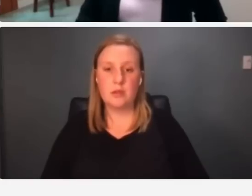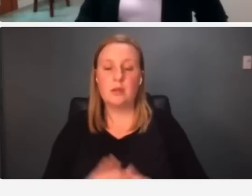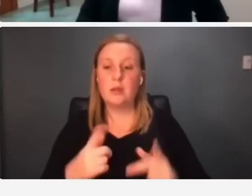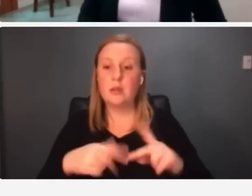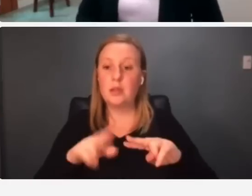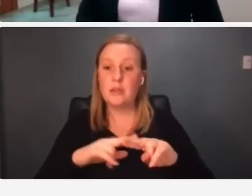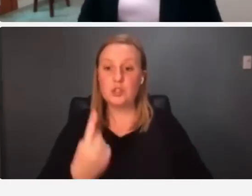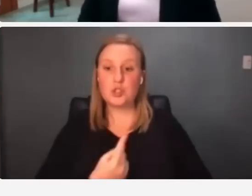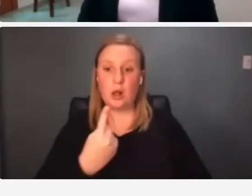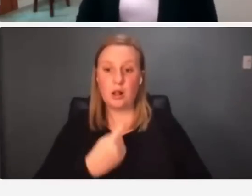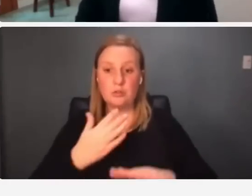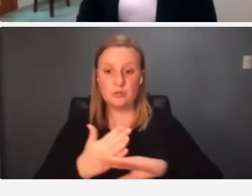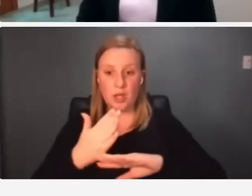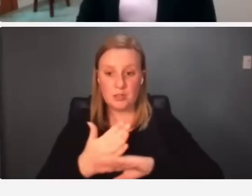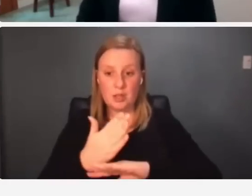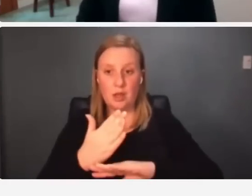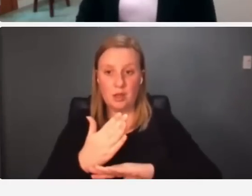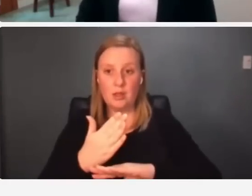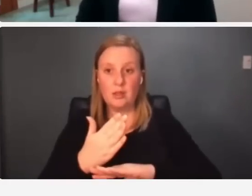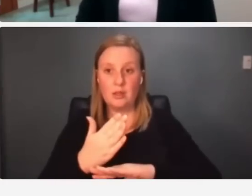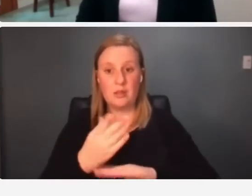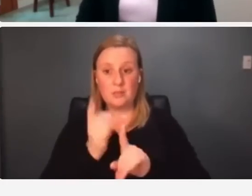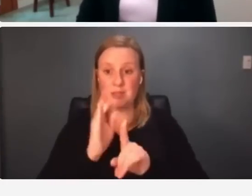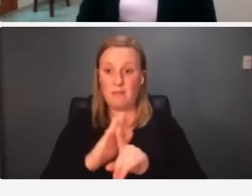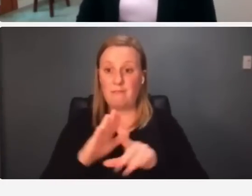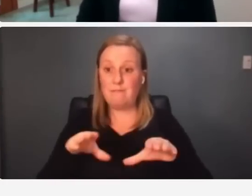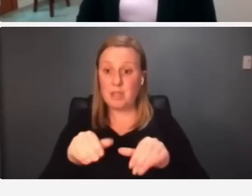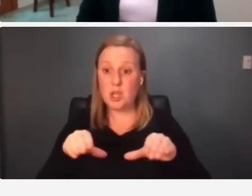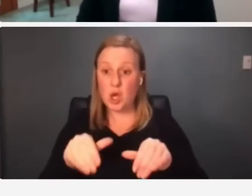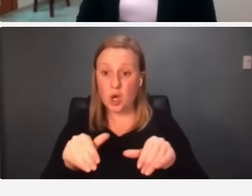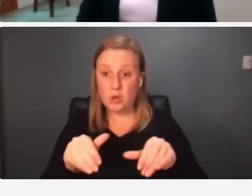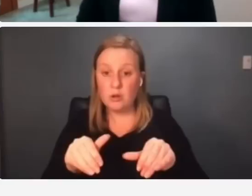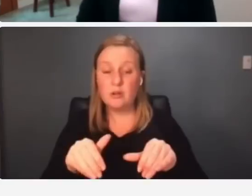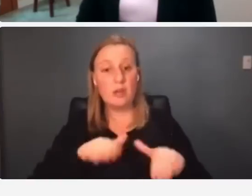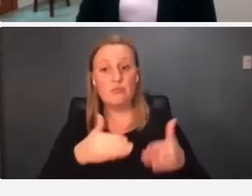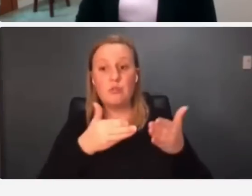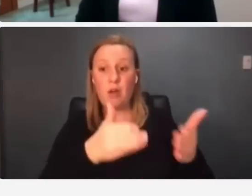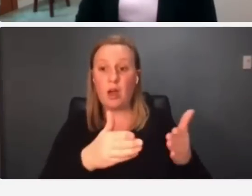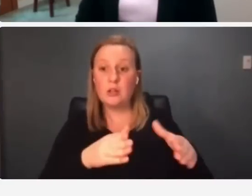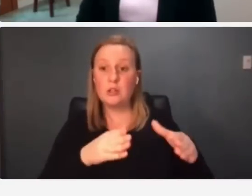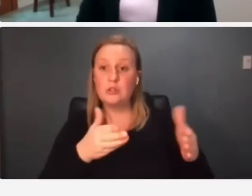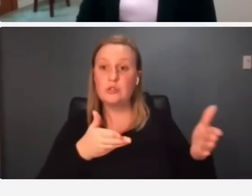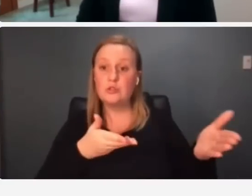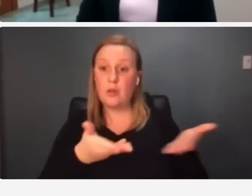trader happens to be a physio and they want to provide a certain level of service then there will be